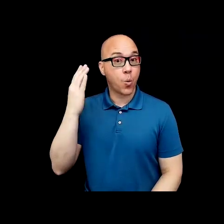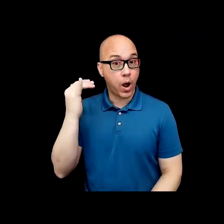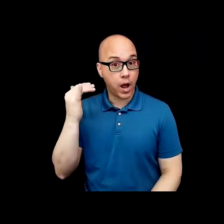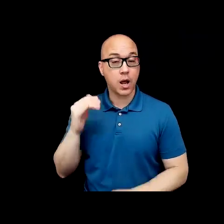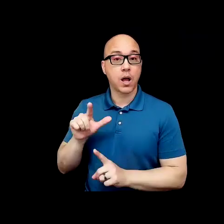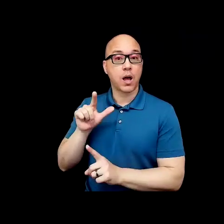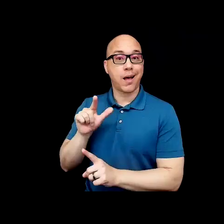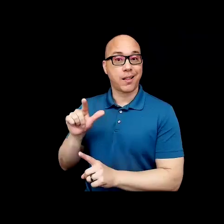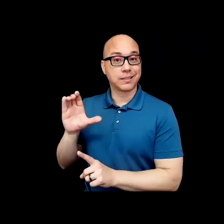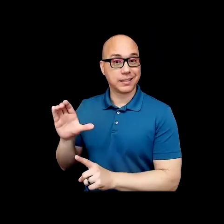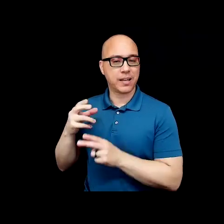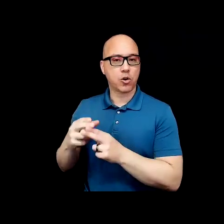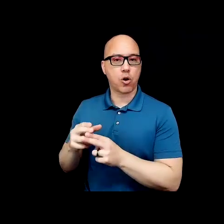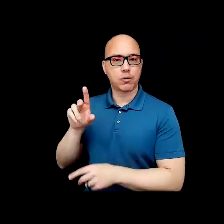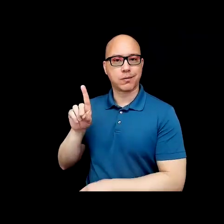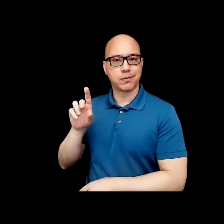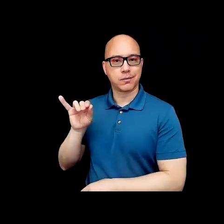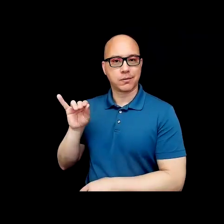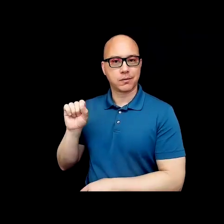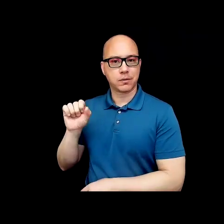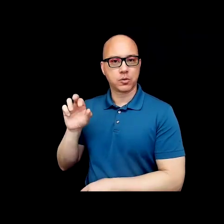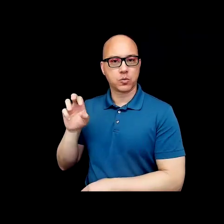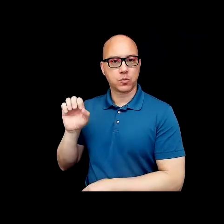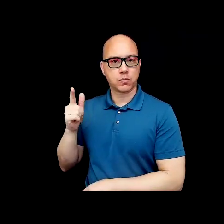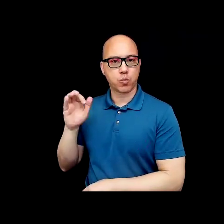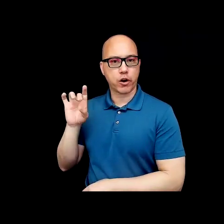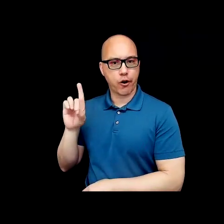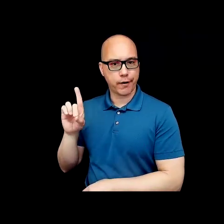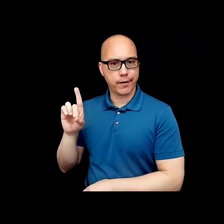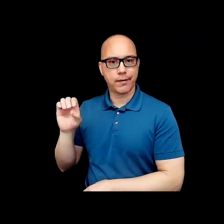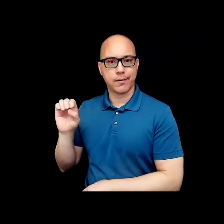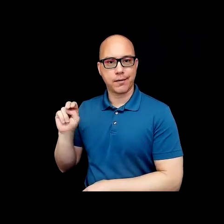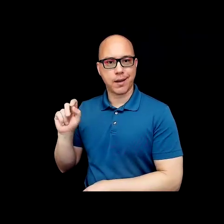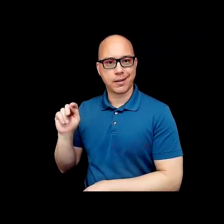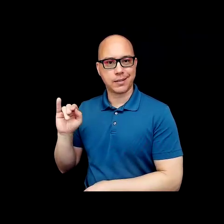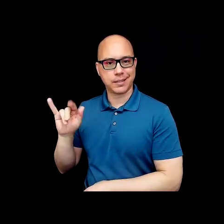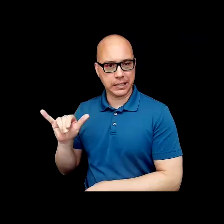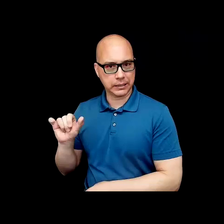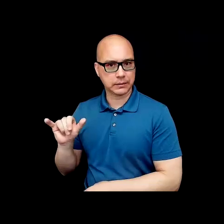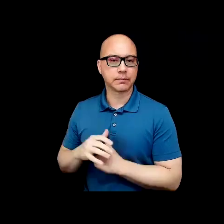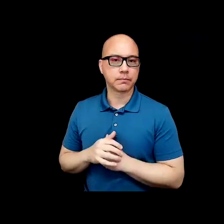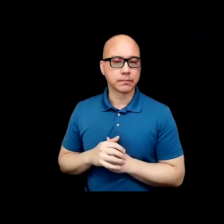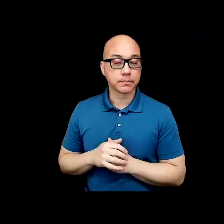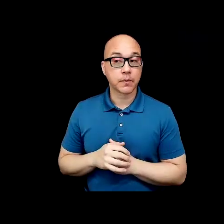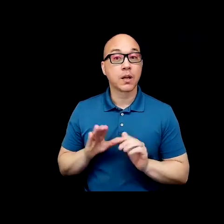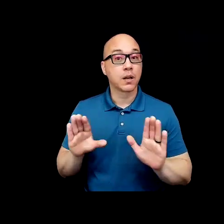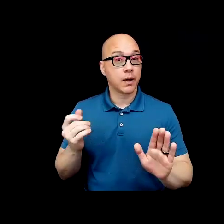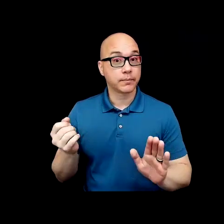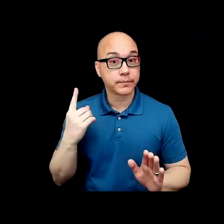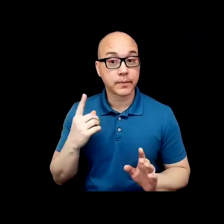are disregarded entities when it comes to tax. However, even though you are being treated as a